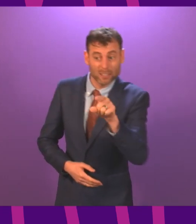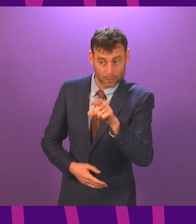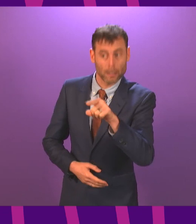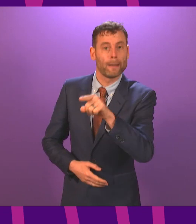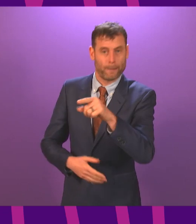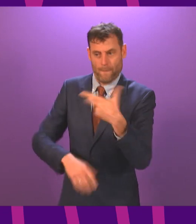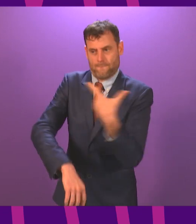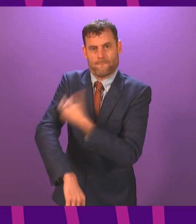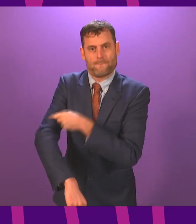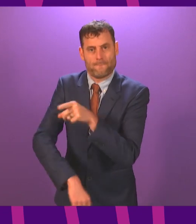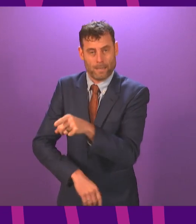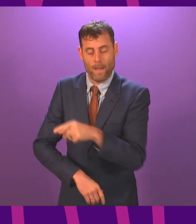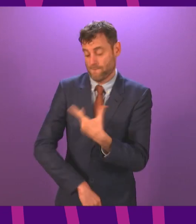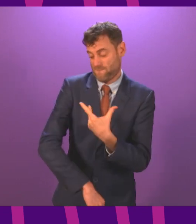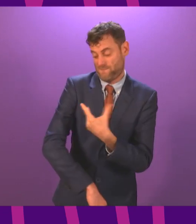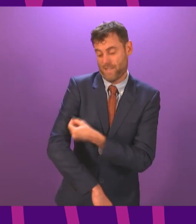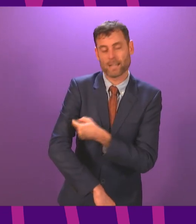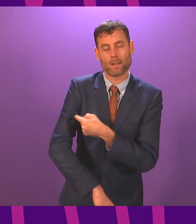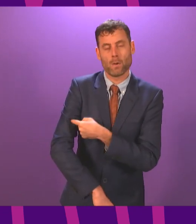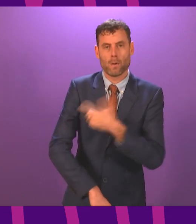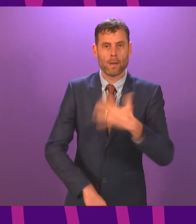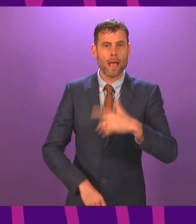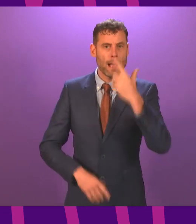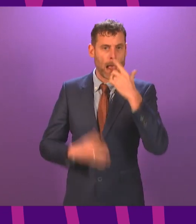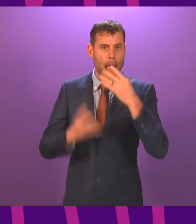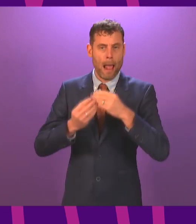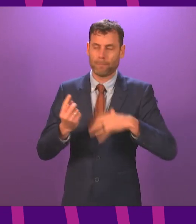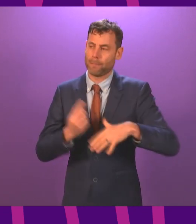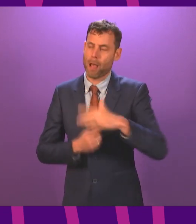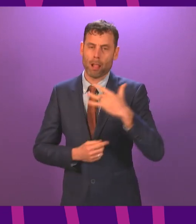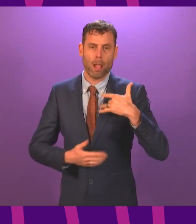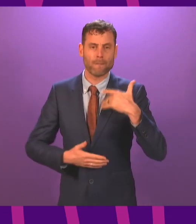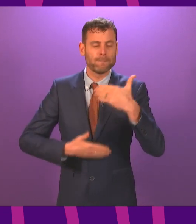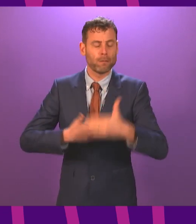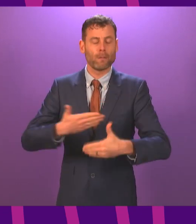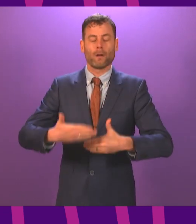will have been vaccinated. Over time, vaccination will help us all to return to a more normal